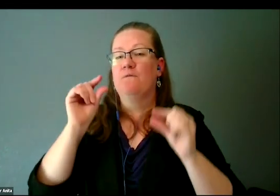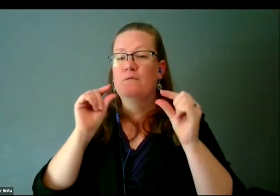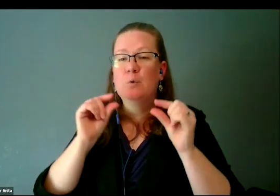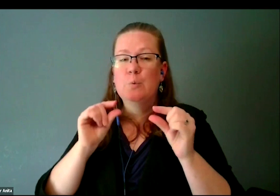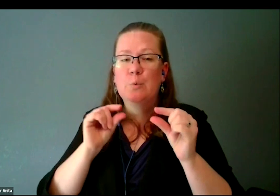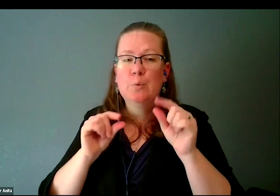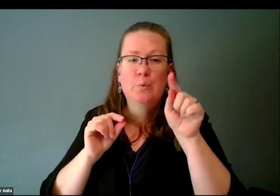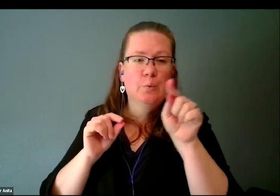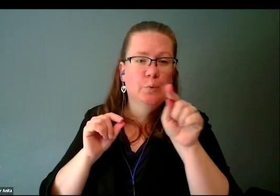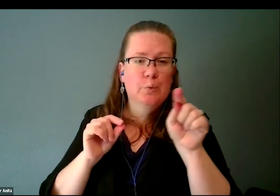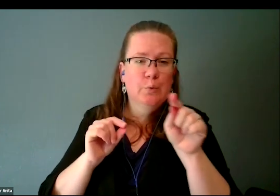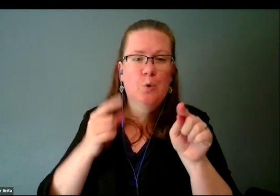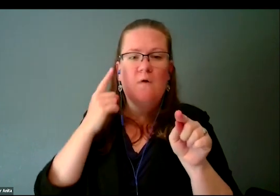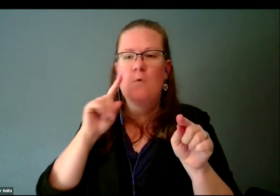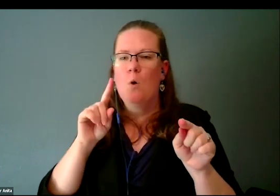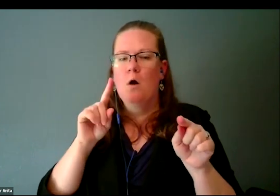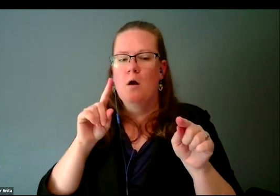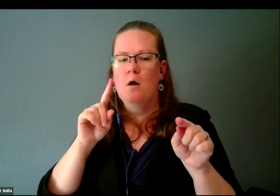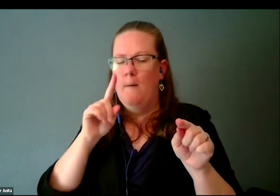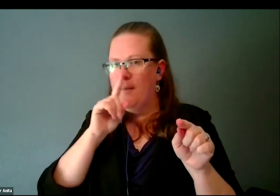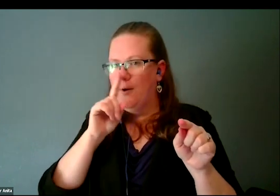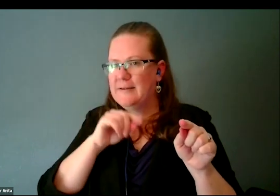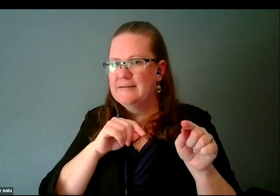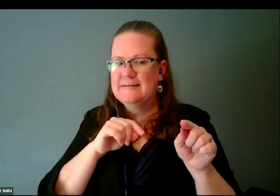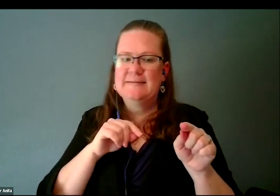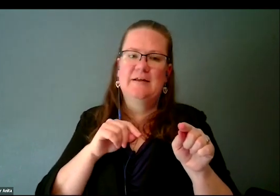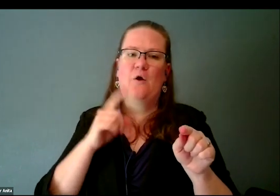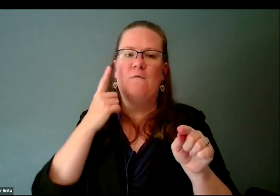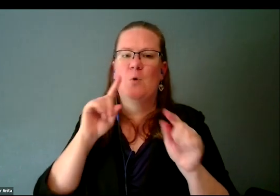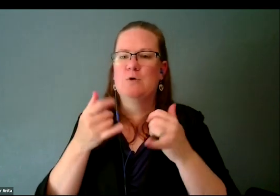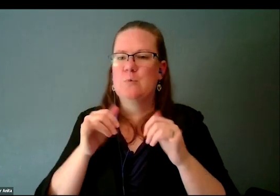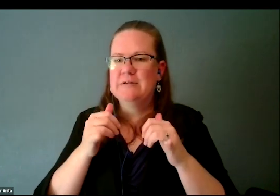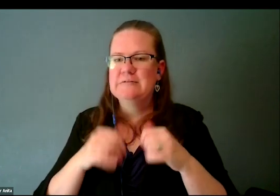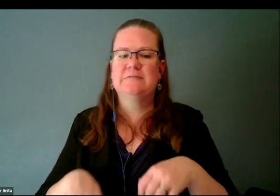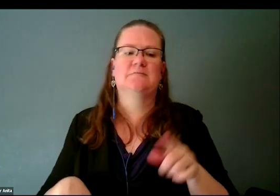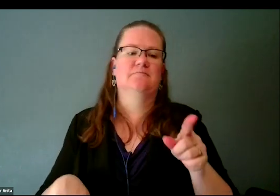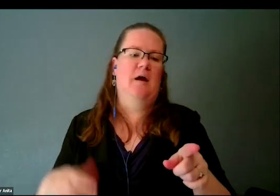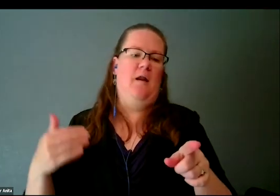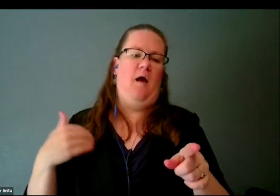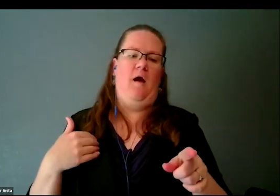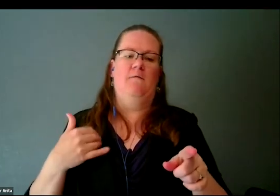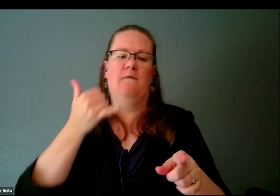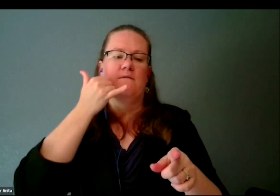here for Barbies and for other toys. I have a phone magnifier stand. You can put your phone in there